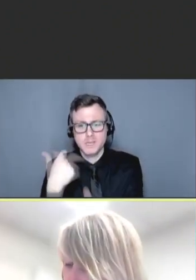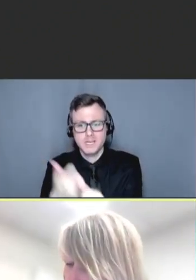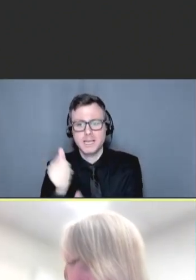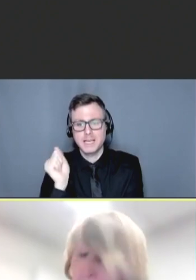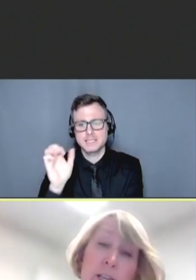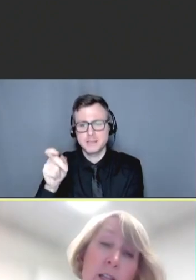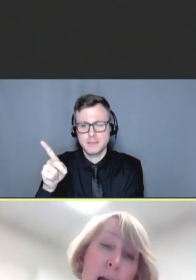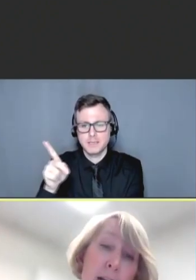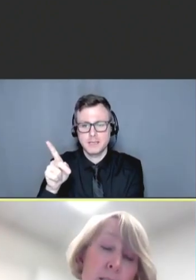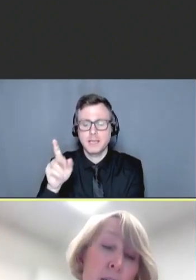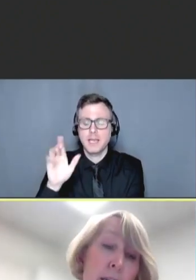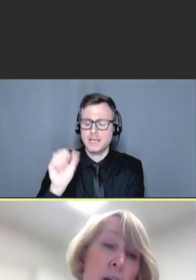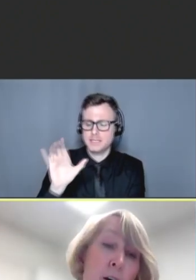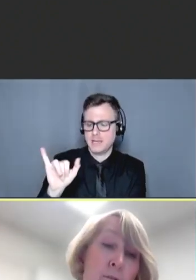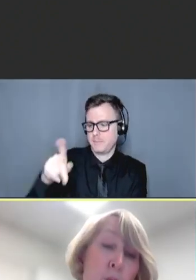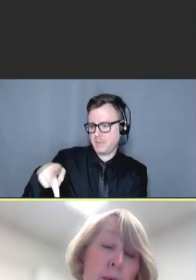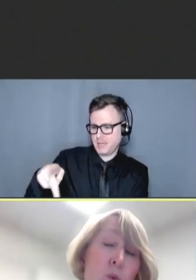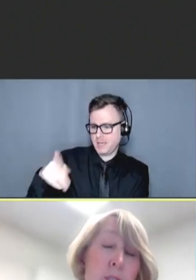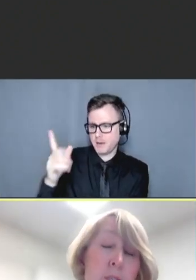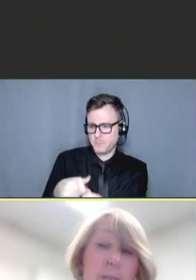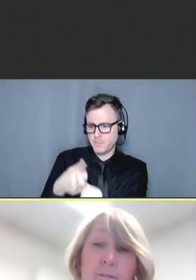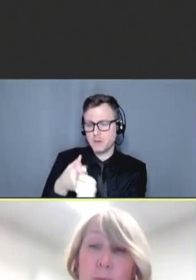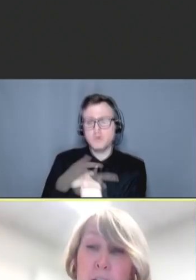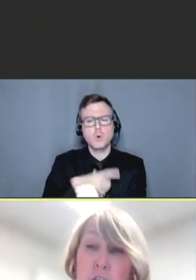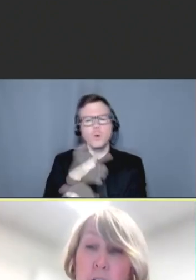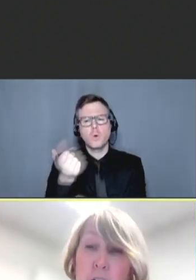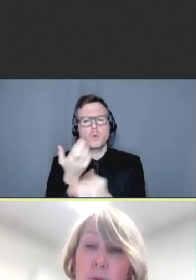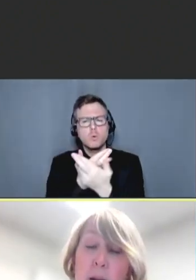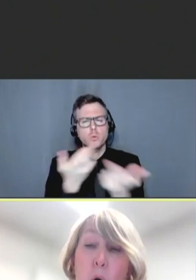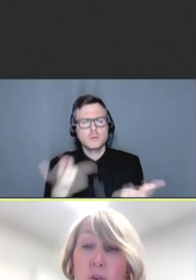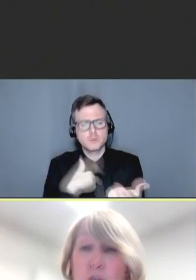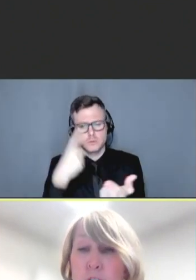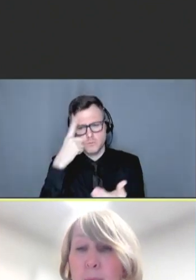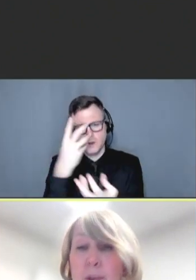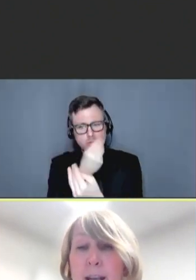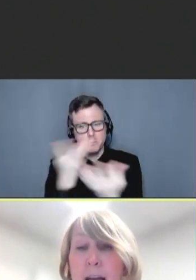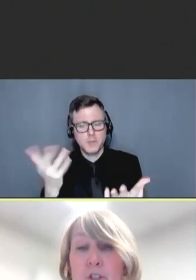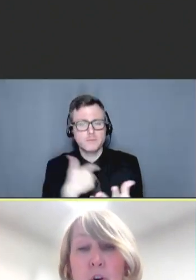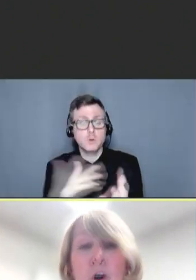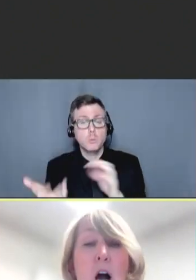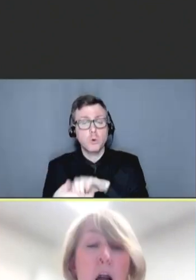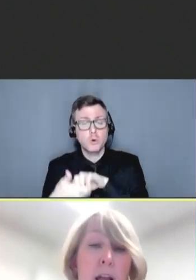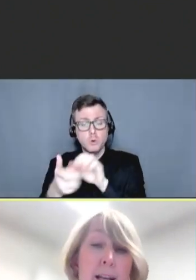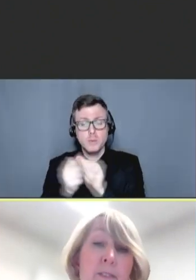And then lastly on for resources and information in a partnership with the National Alliance